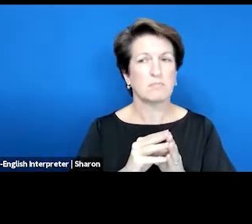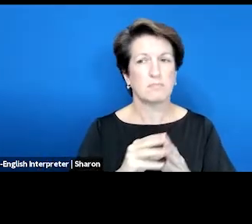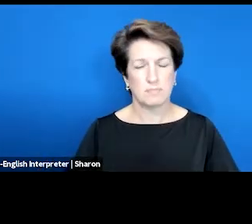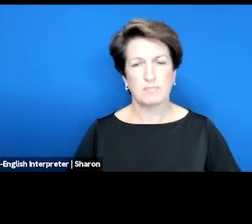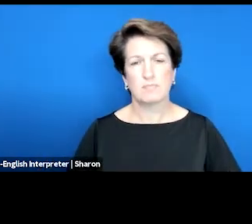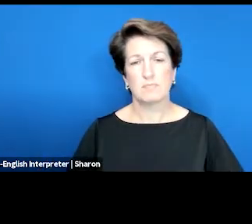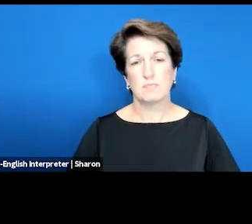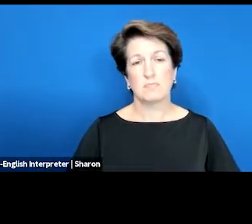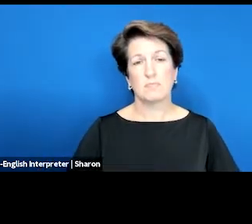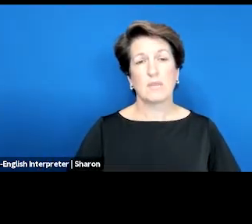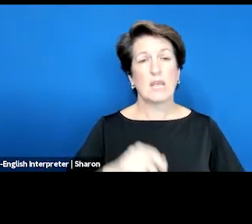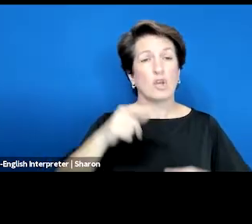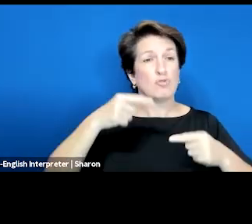and pepper hair that is getting saltier by the year, and I am wearing a lilac